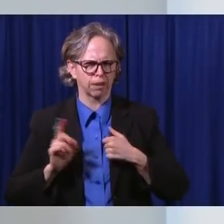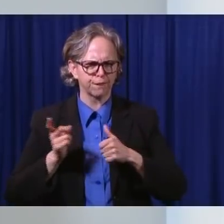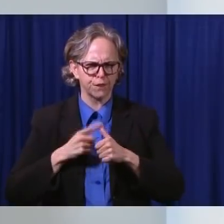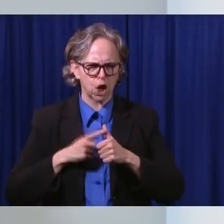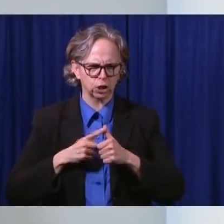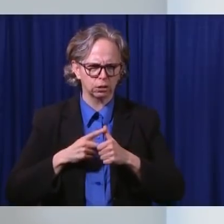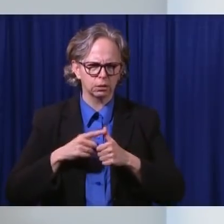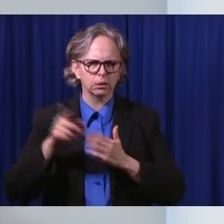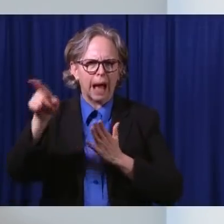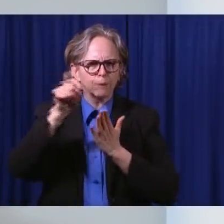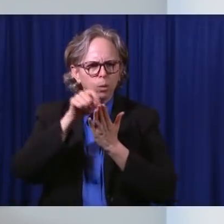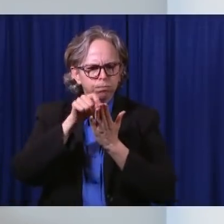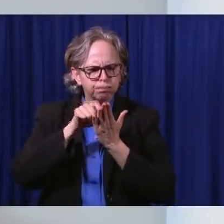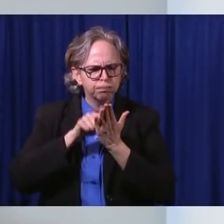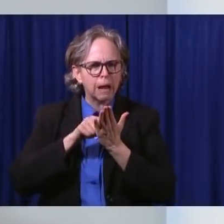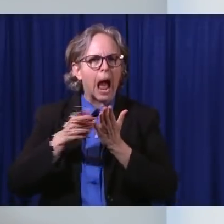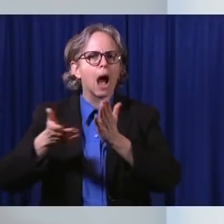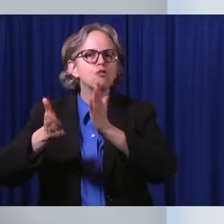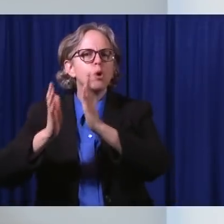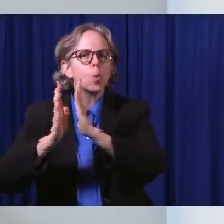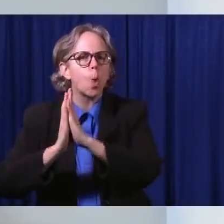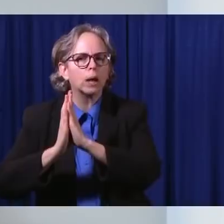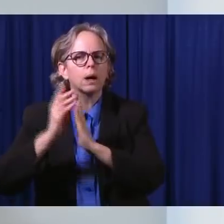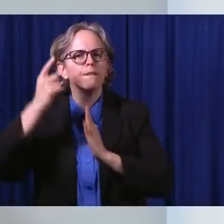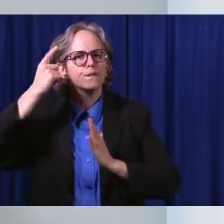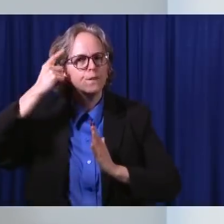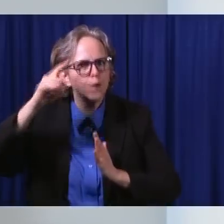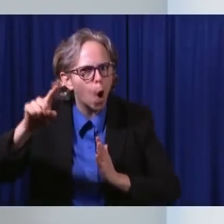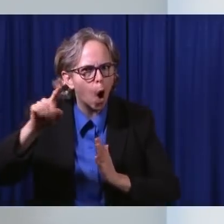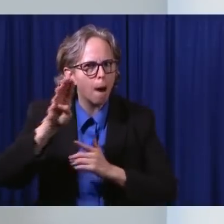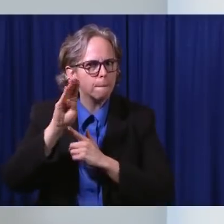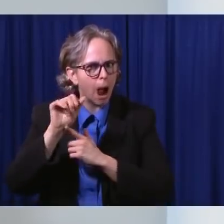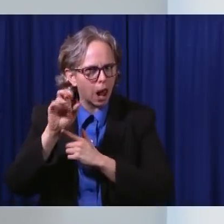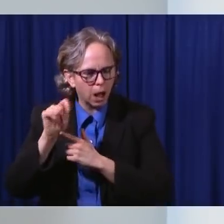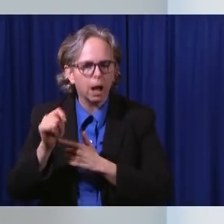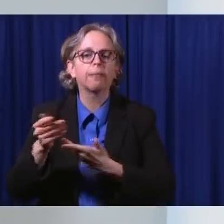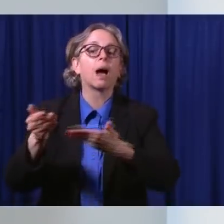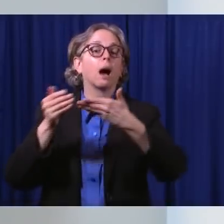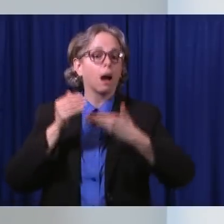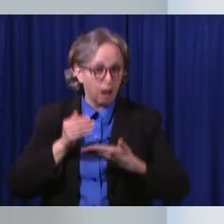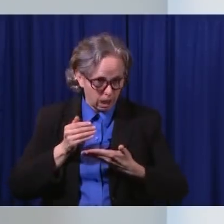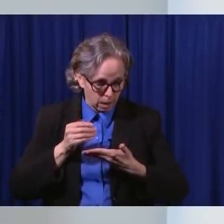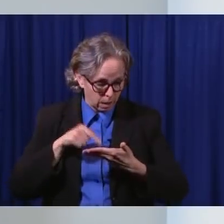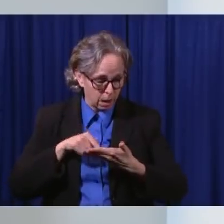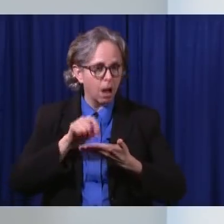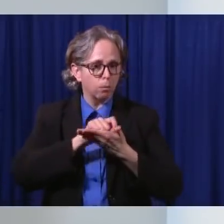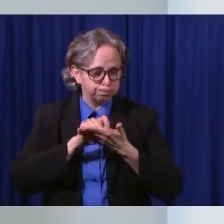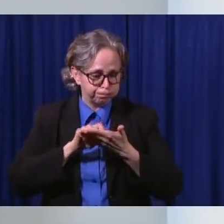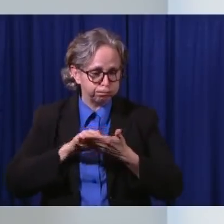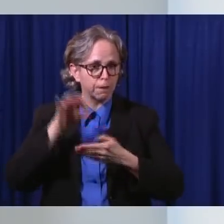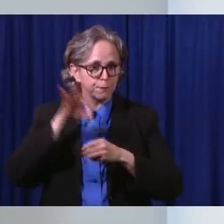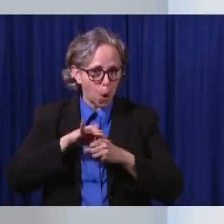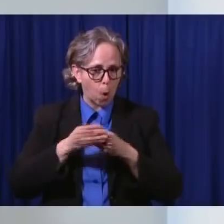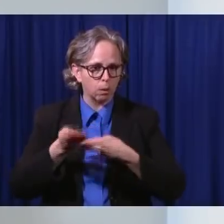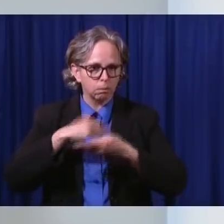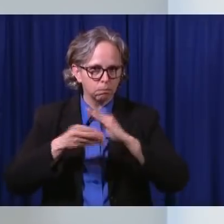THAT'S ANOT WHAT WE DO IN OHIO. YOU HAVE TO REQUEST IT. WE MAKE SURE THAT RUER WHO WE SAY YOU